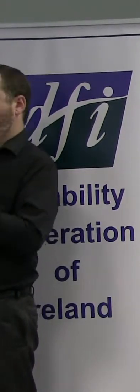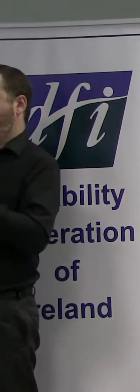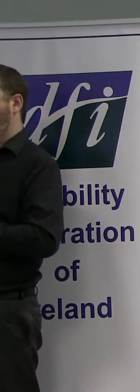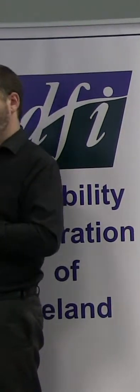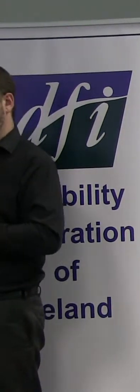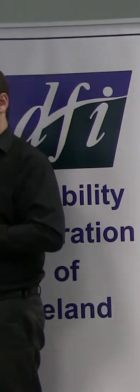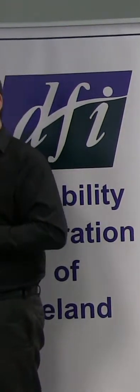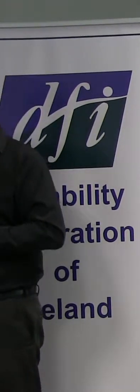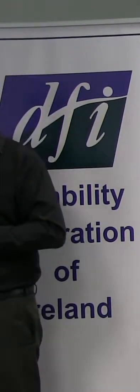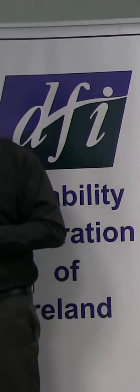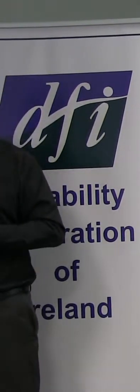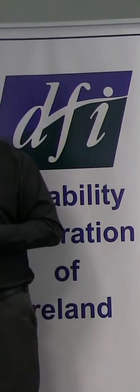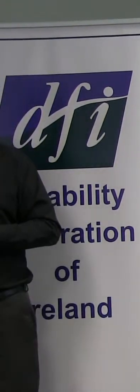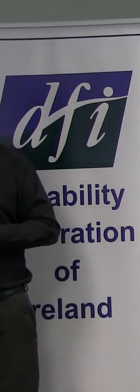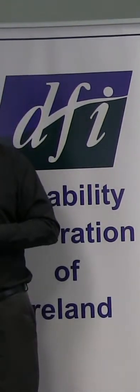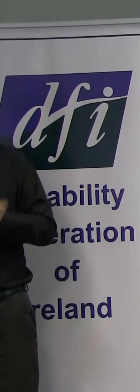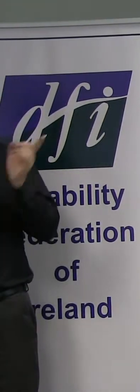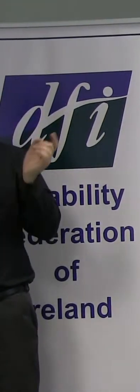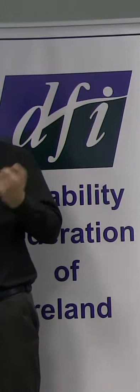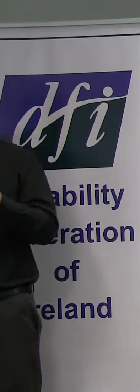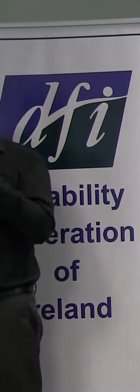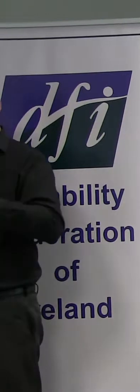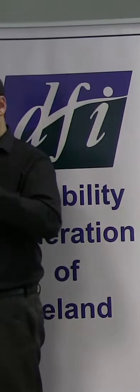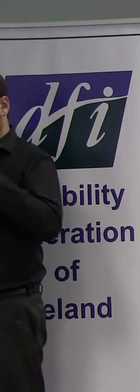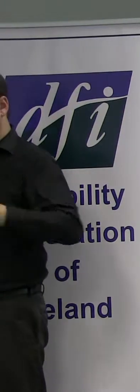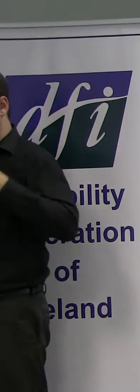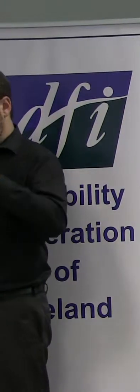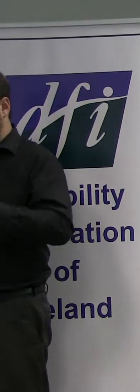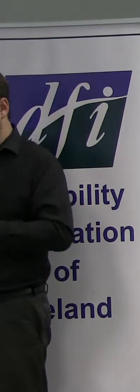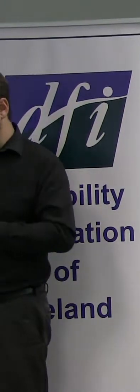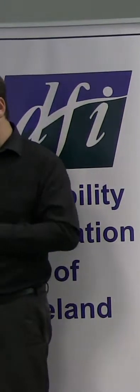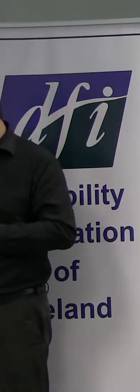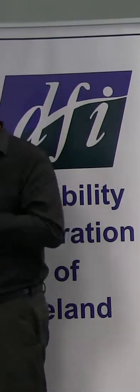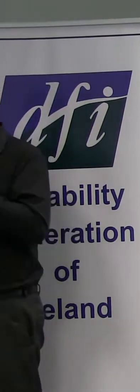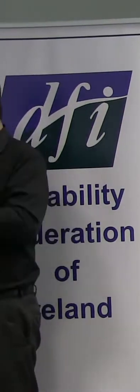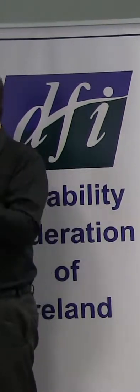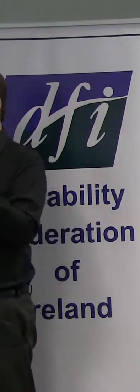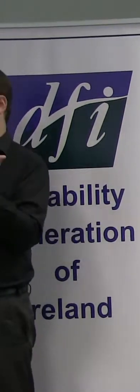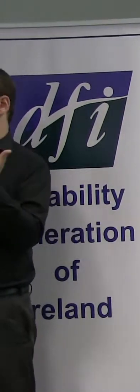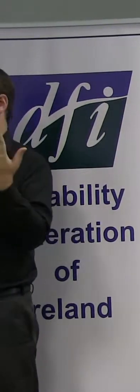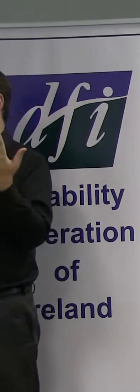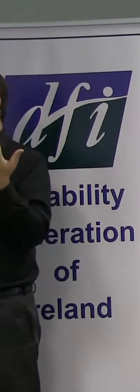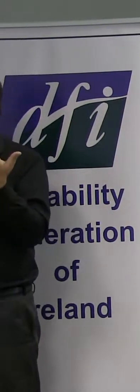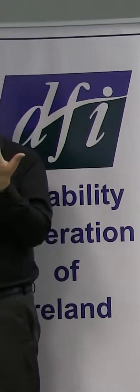Ensure and monitor compliance with charities in the act, this is really important, we're developing a framework that's